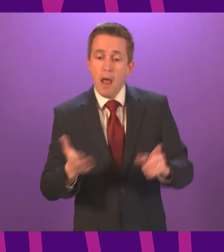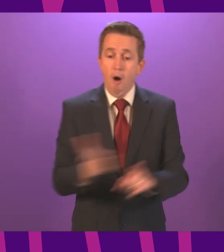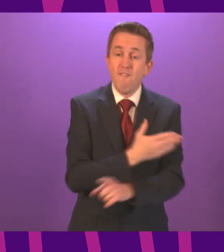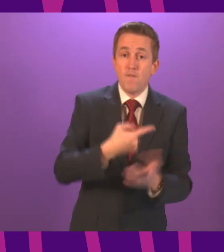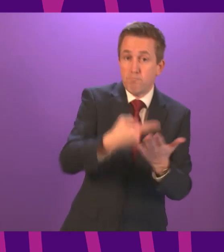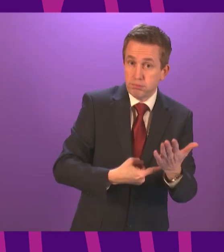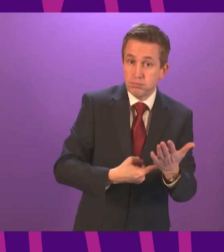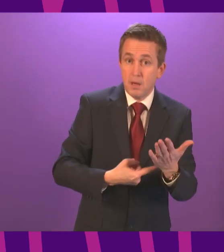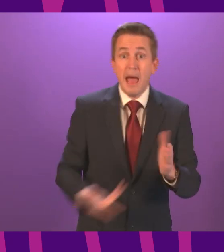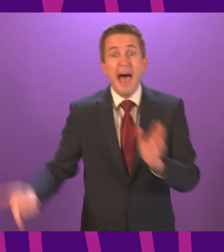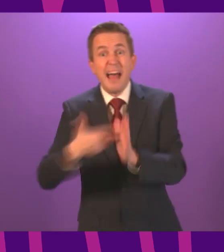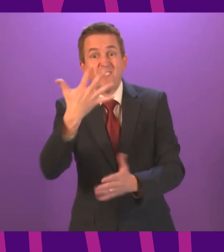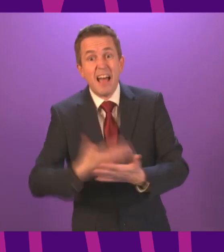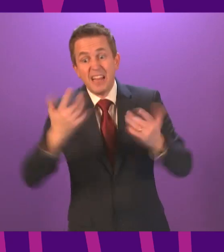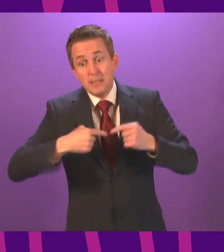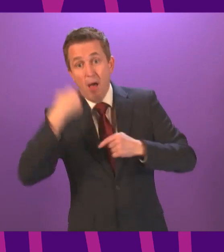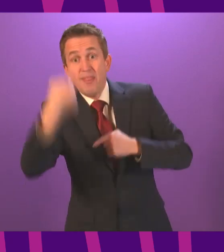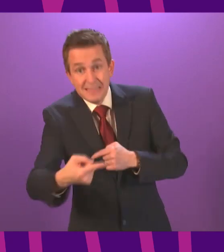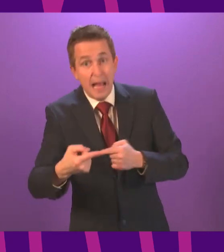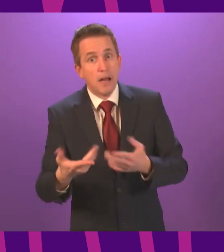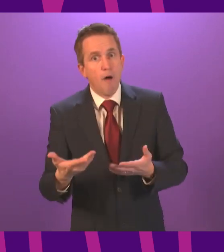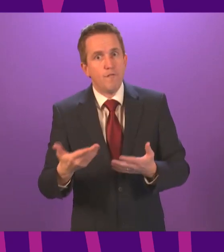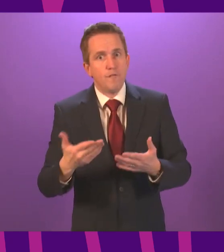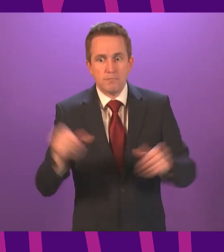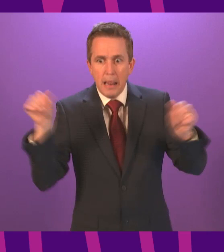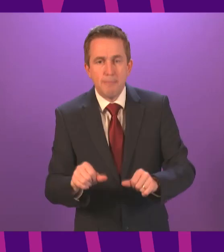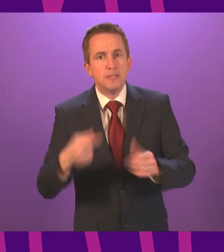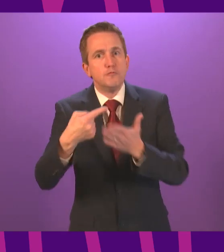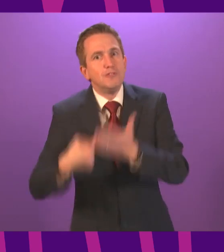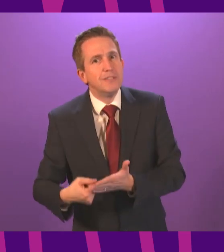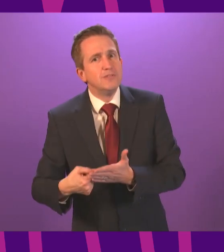Does the First Minister recognise that figure of five days of tightened restrictions for